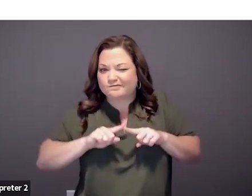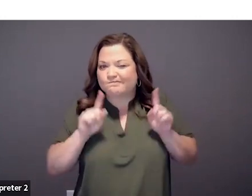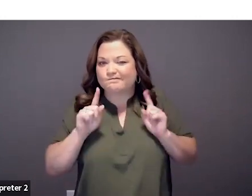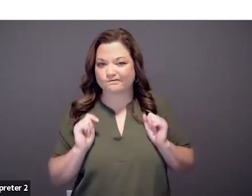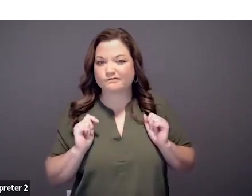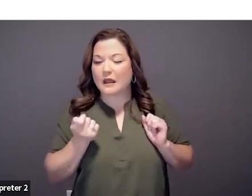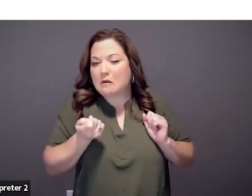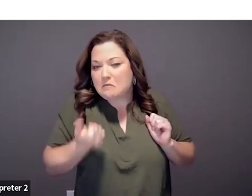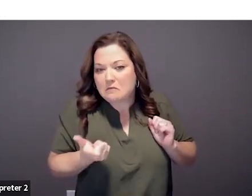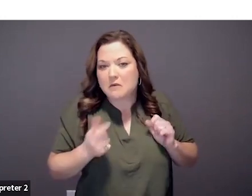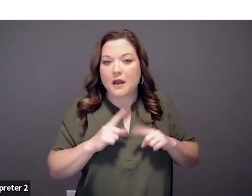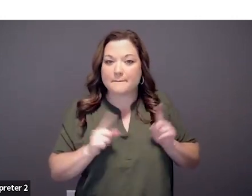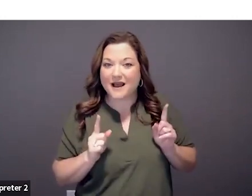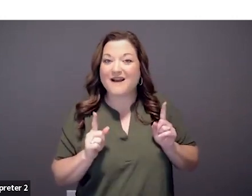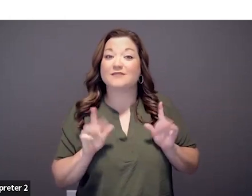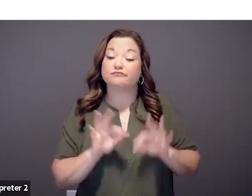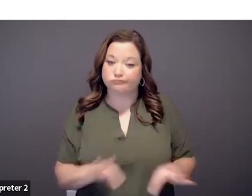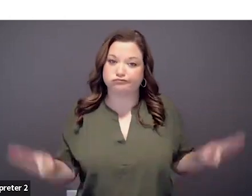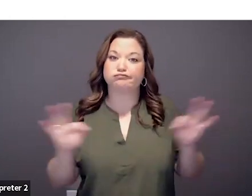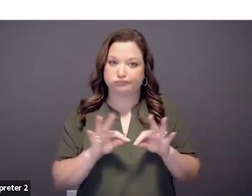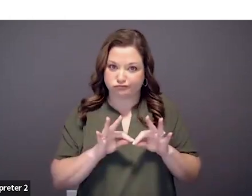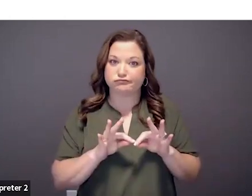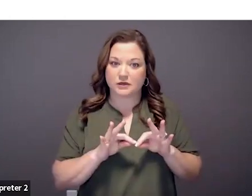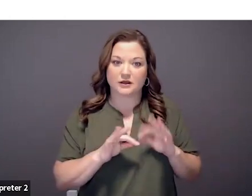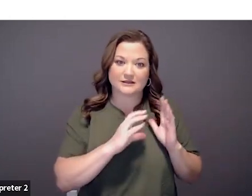but important between Section 508 and WCAG.